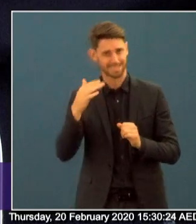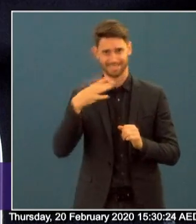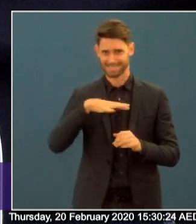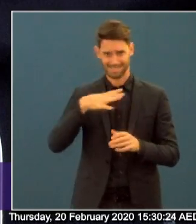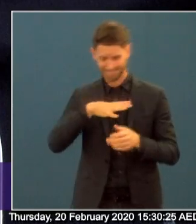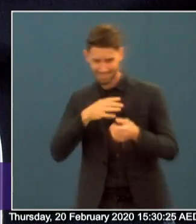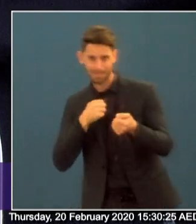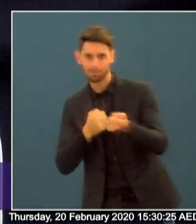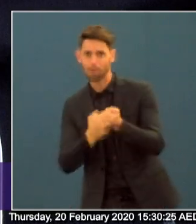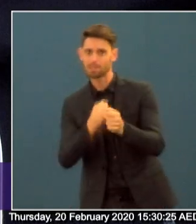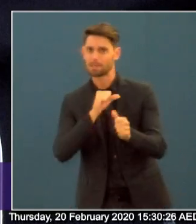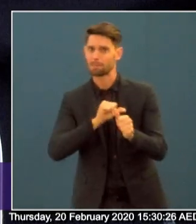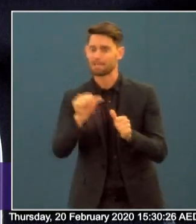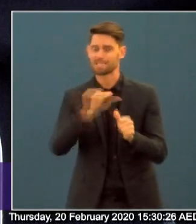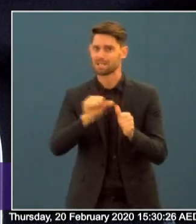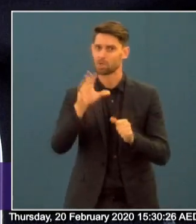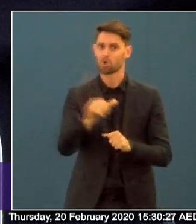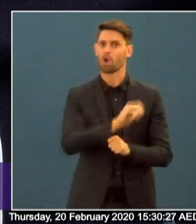that concept is something that we must do vigorously.